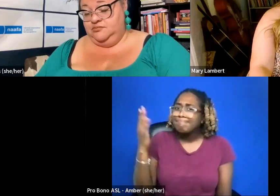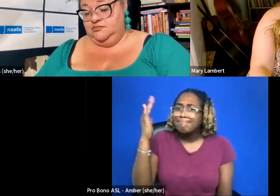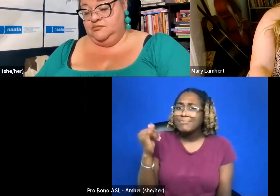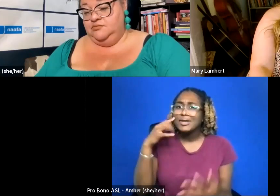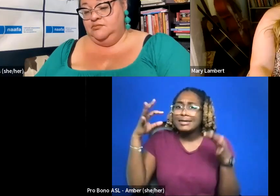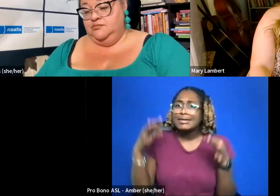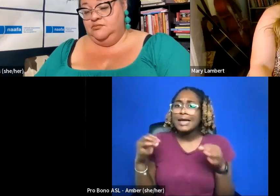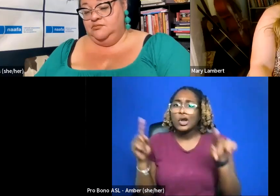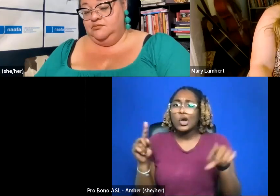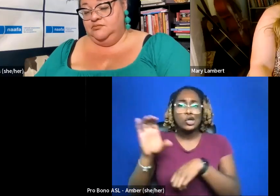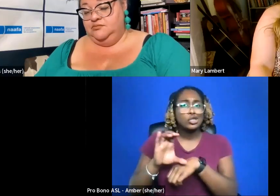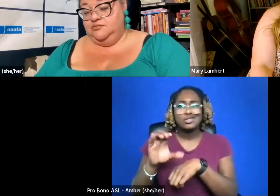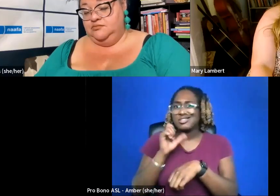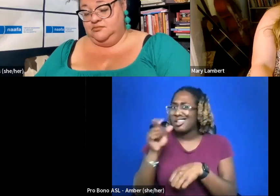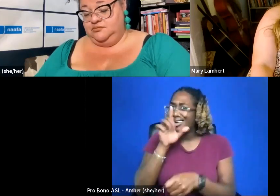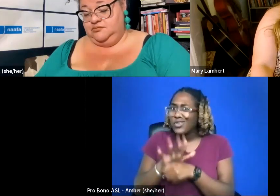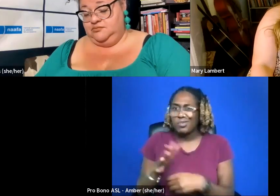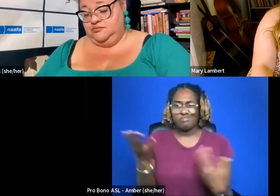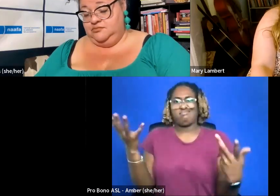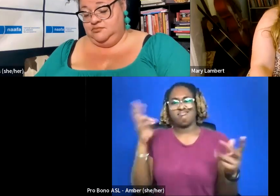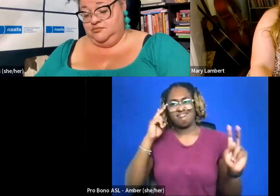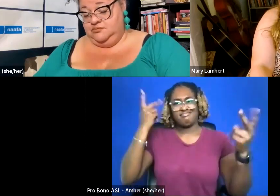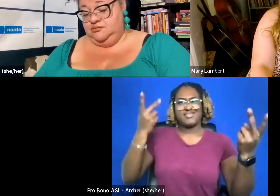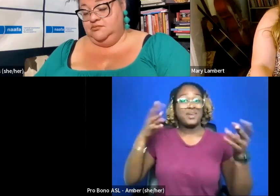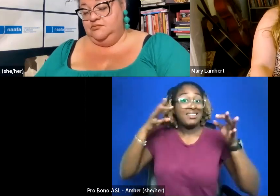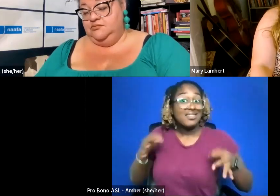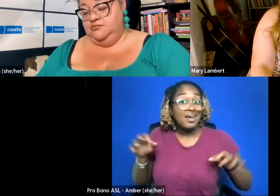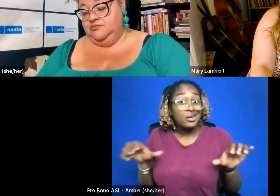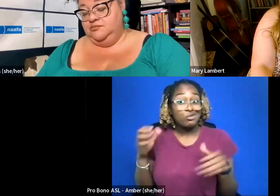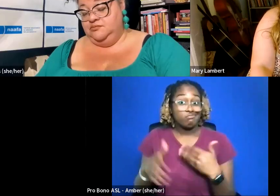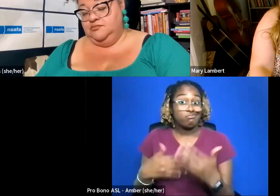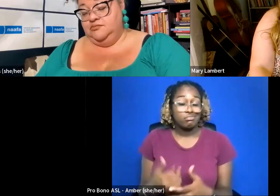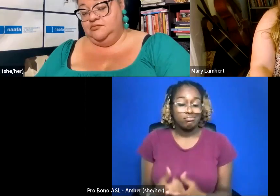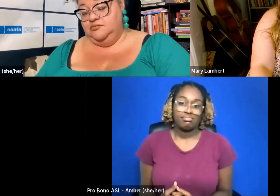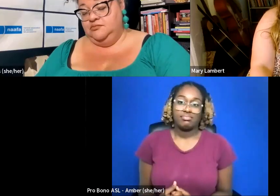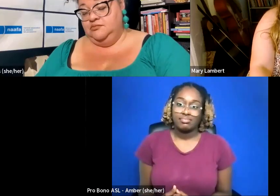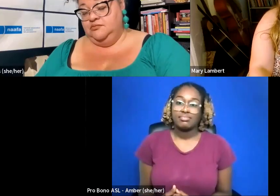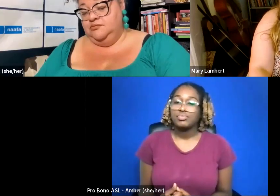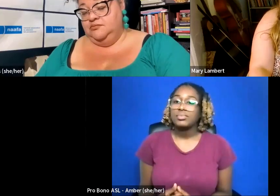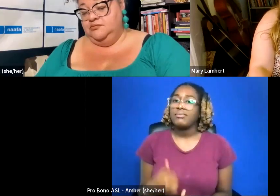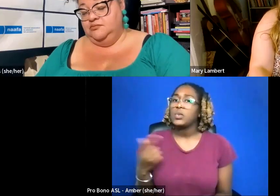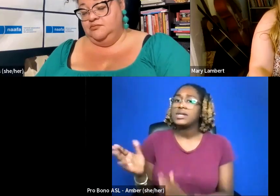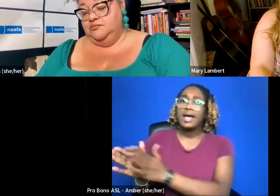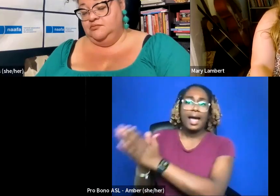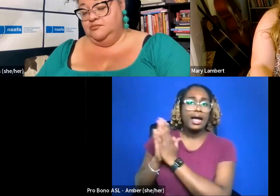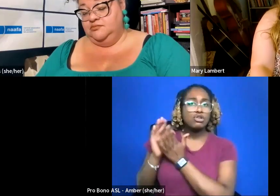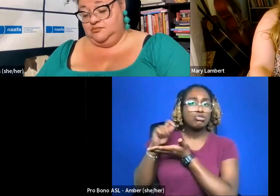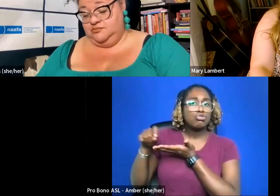That wasn't affirming. That was the choice I made. And I was asked to write a worship song